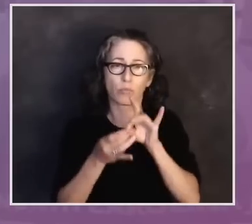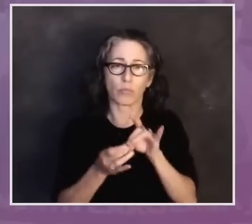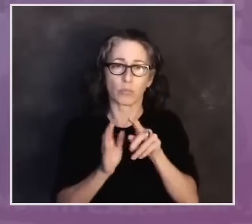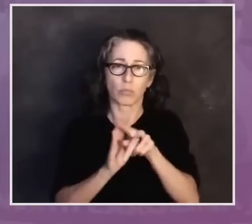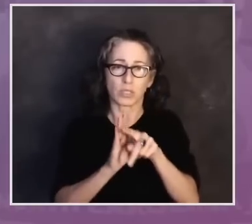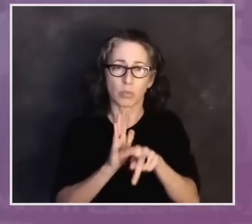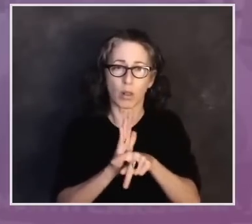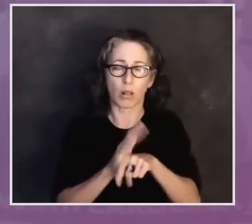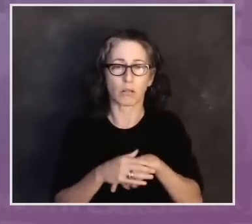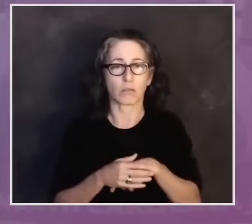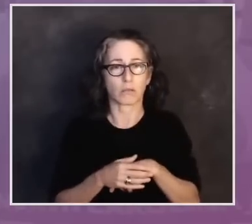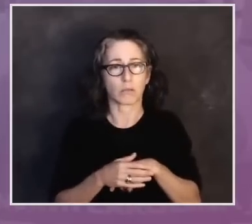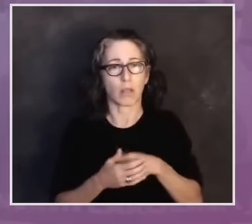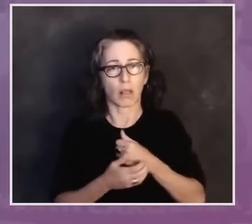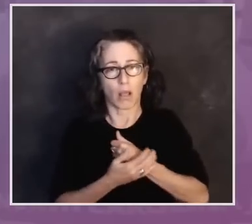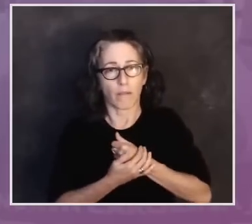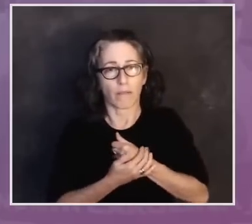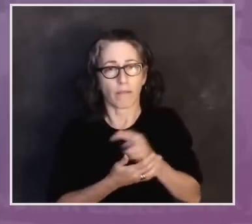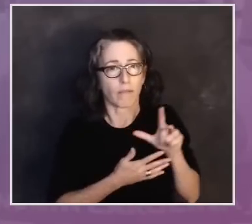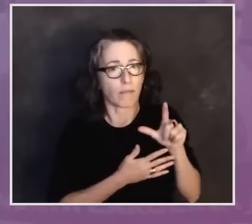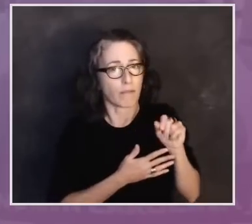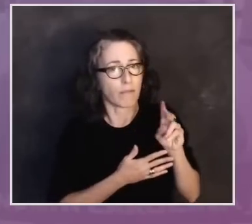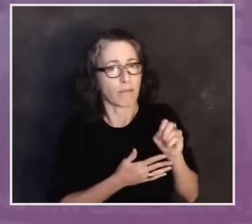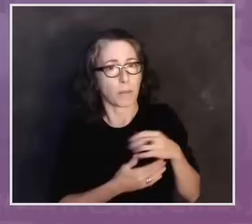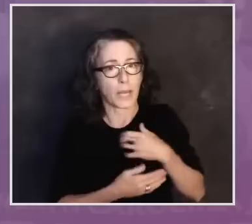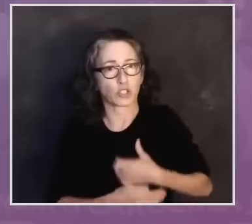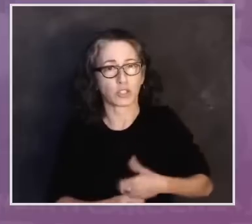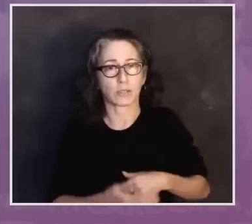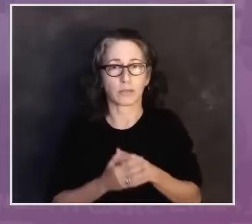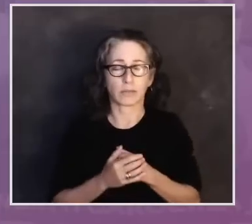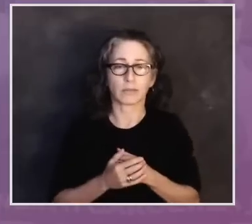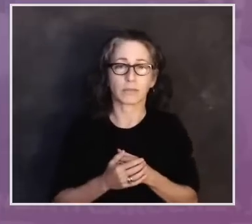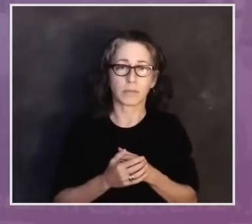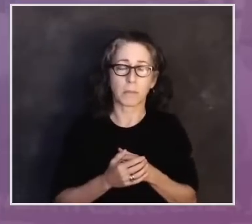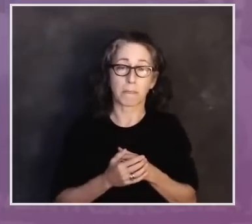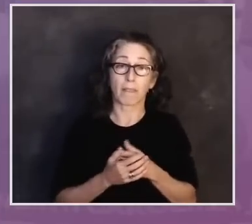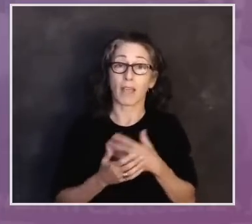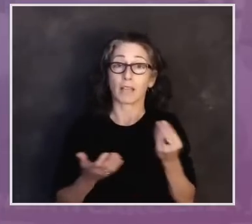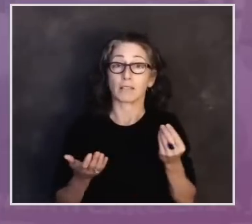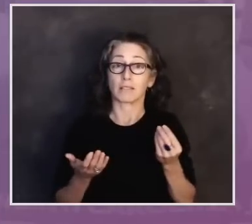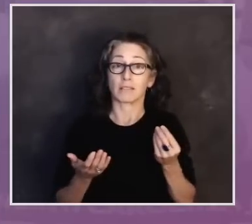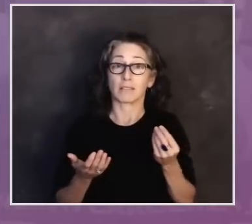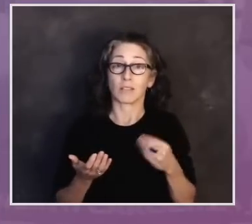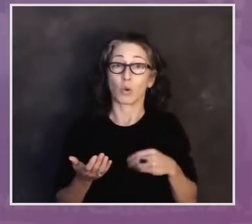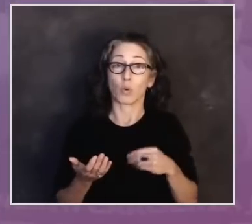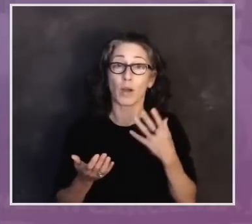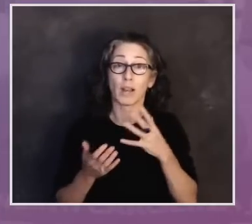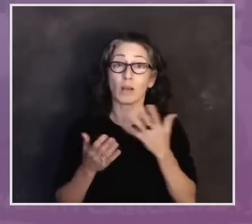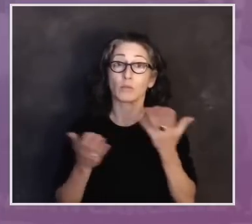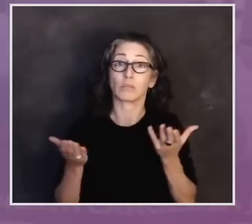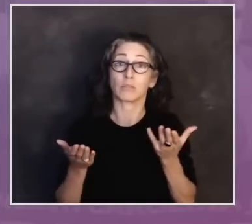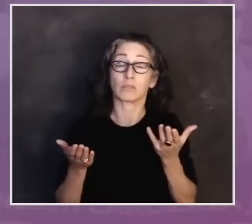WE NEED A WHITE HOUSE HAS SET ON PRINCIPLE AND WE NEED A